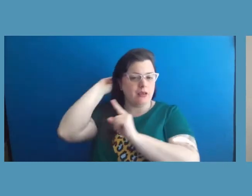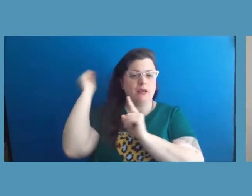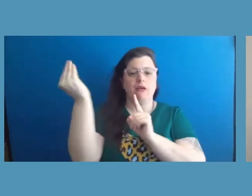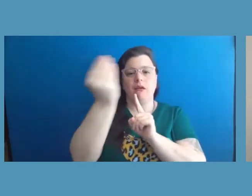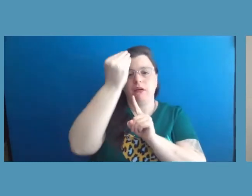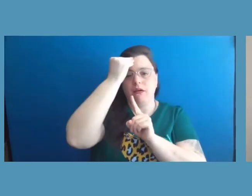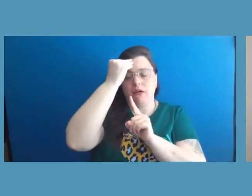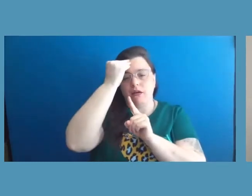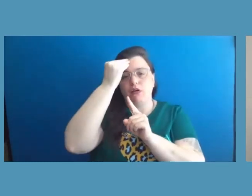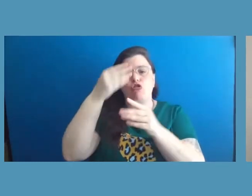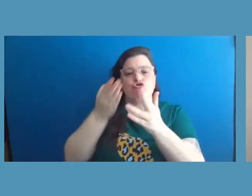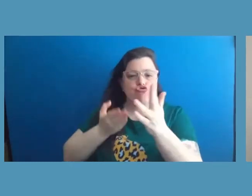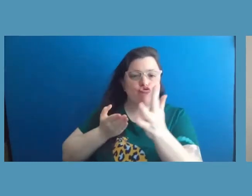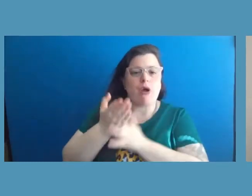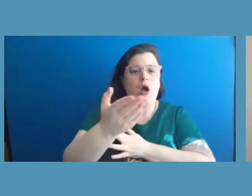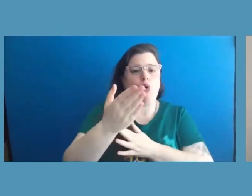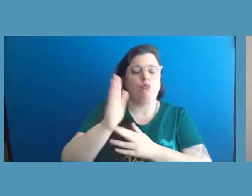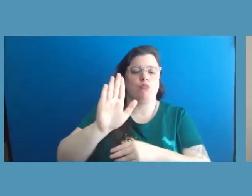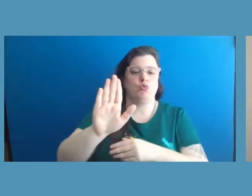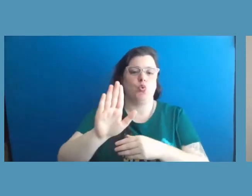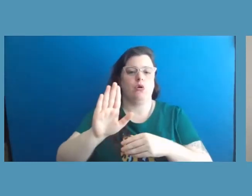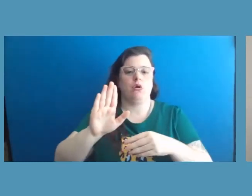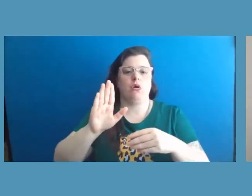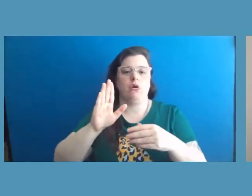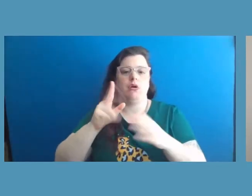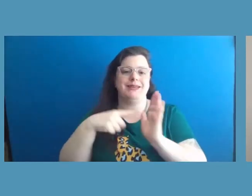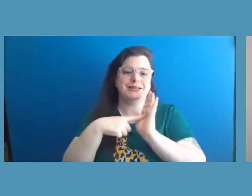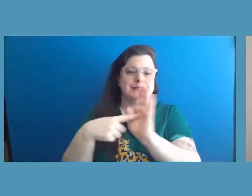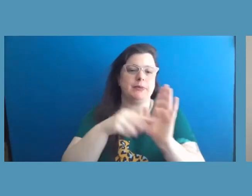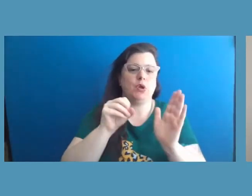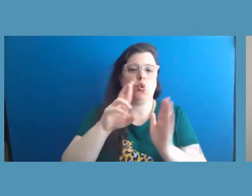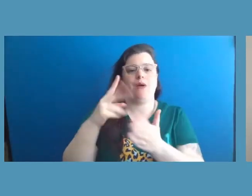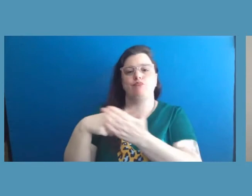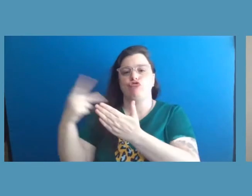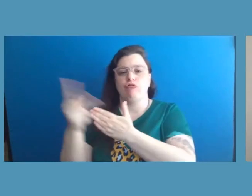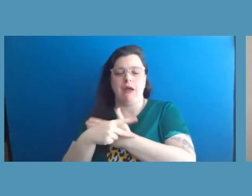that you are keeping it accessible and keeping accessibility in the front of your mind throughout